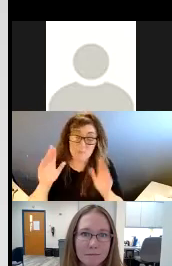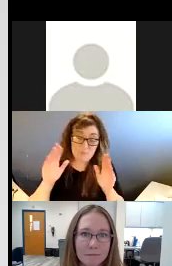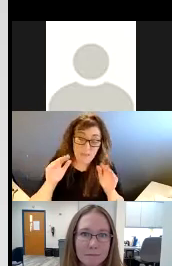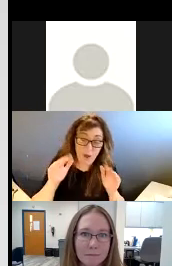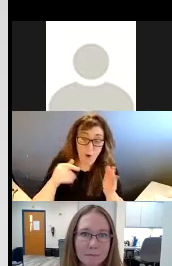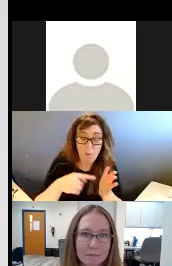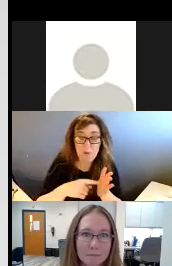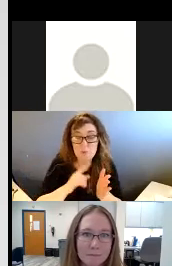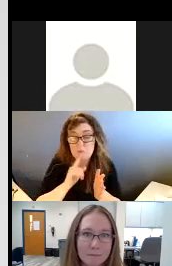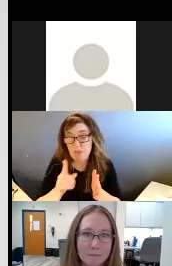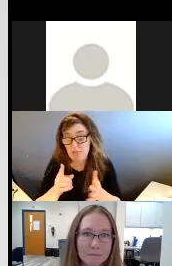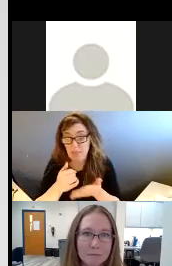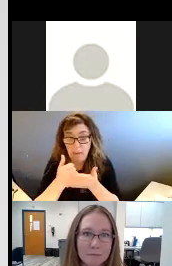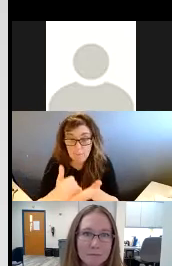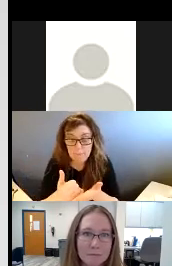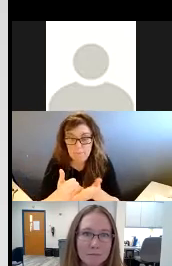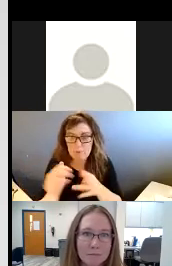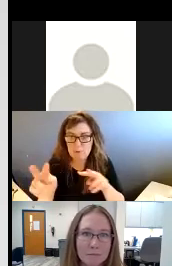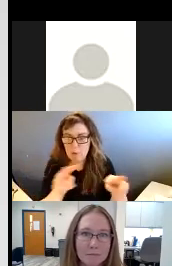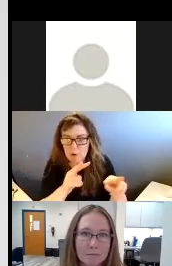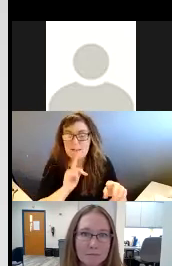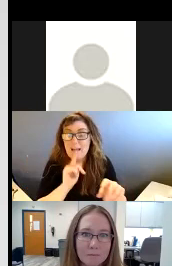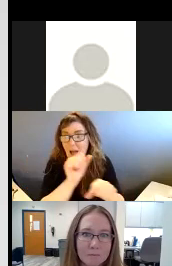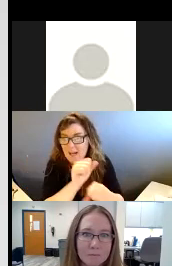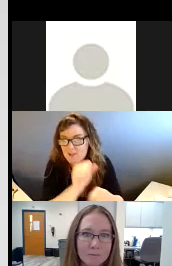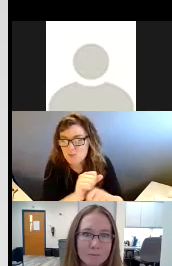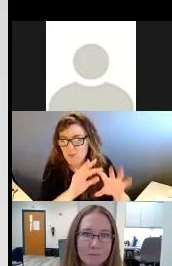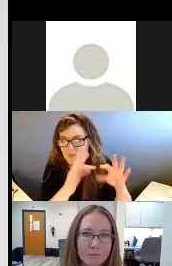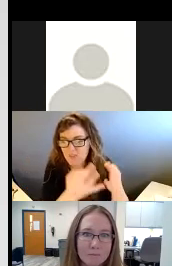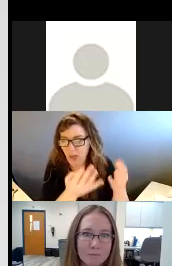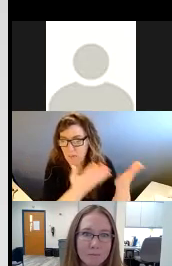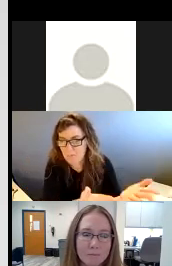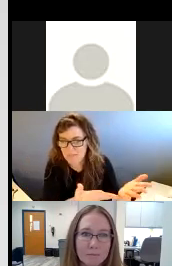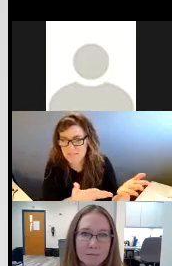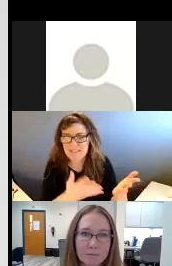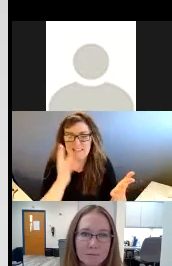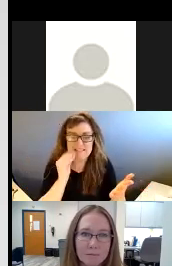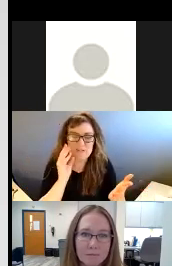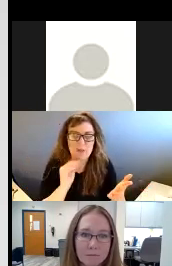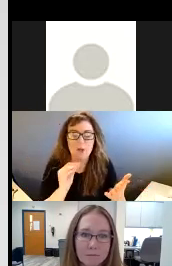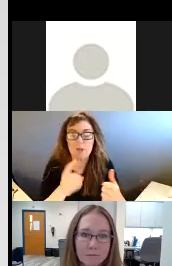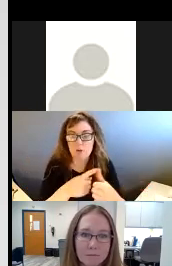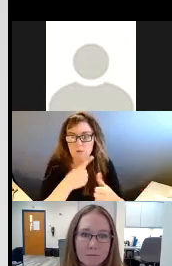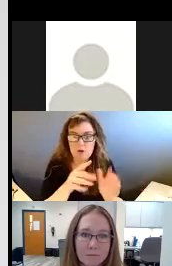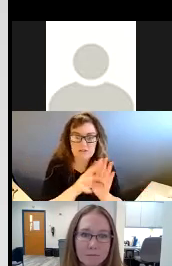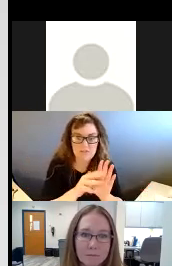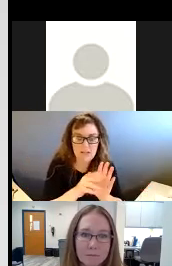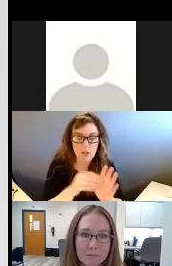KRISTIN SHARED FROM A REAL CLIENT AND FAMILY. THE FIRST IS WHAT THE HOME SPECIALIST IS SEEING AND